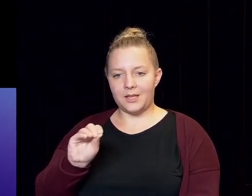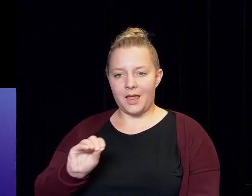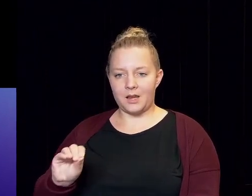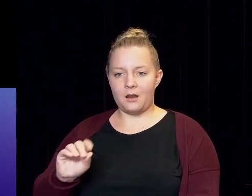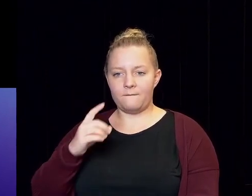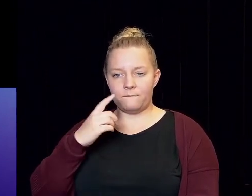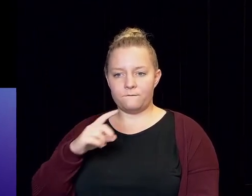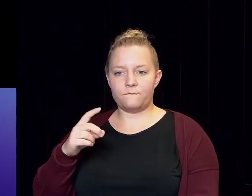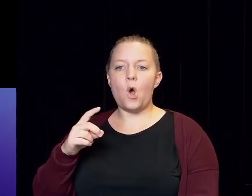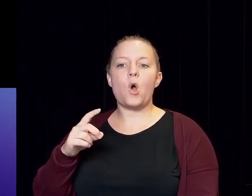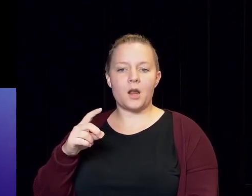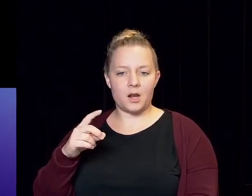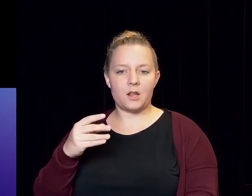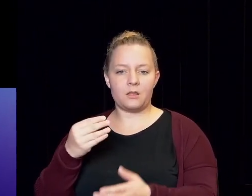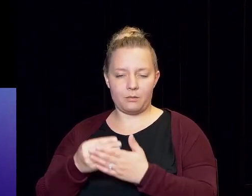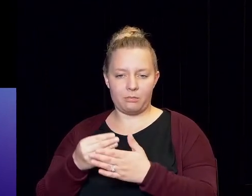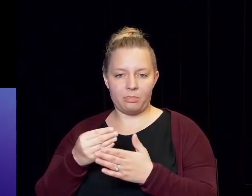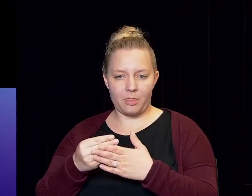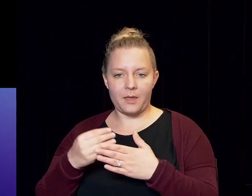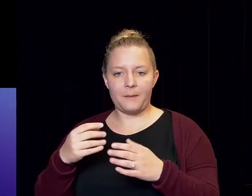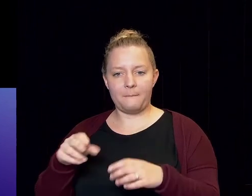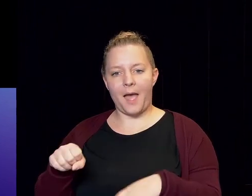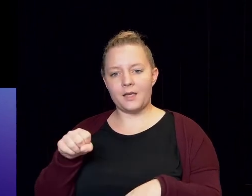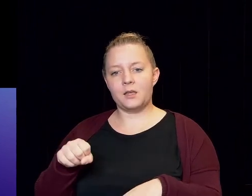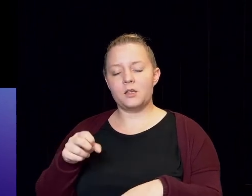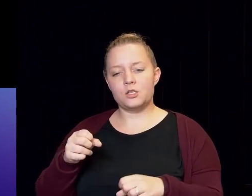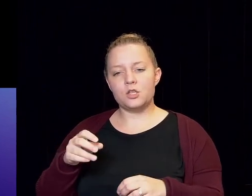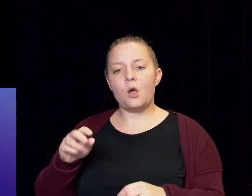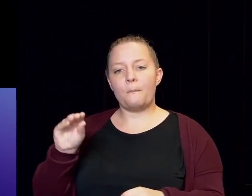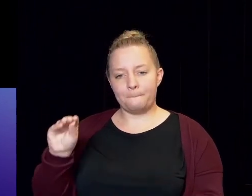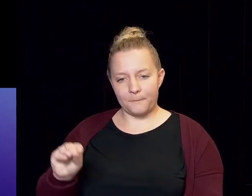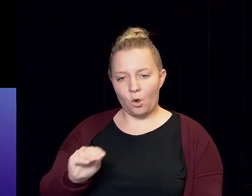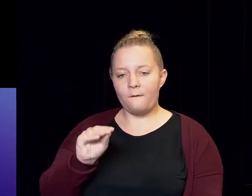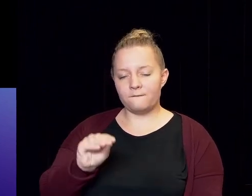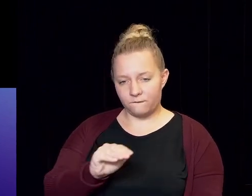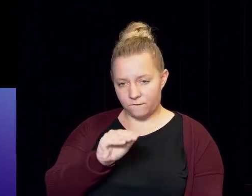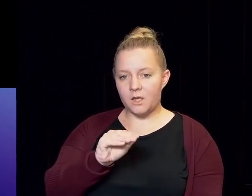So, I used the decimal method by moving two spots back. So, .089 times the 47